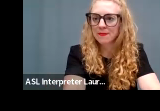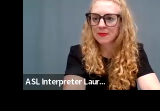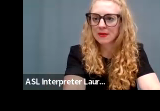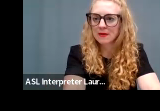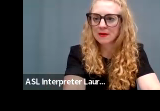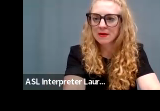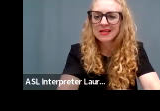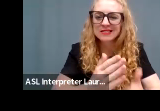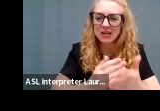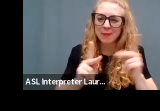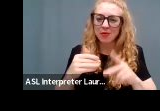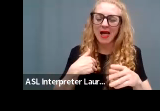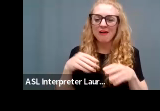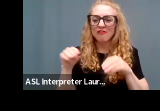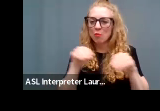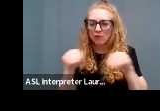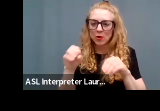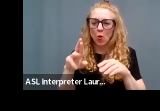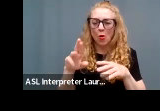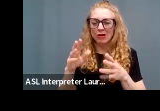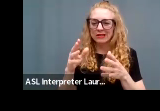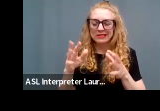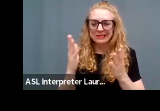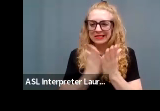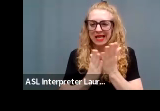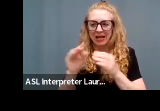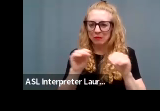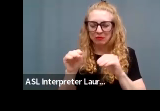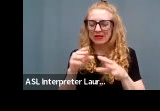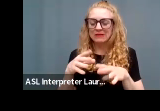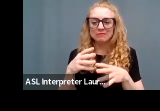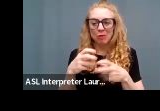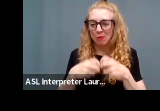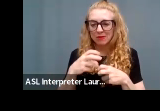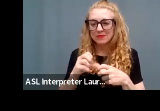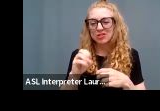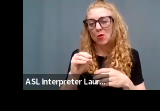it can be really important to automate just about everything if it's visual impairments